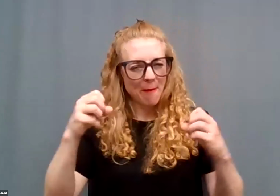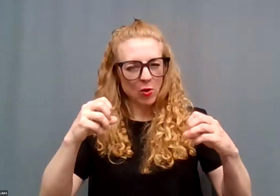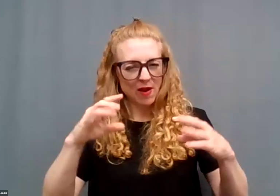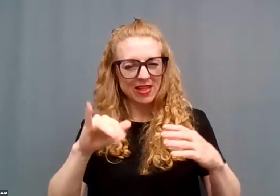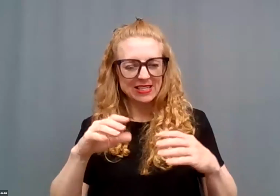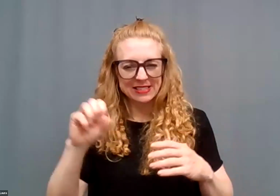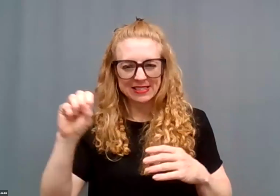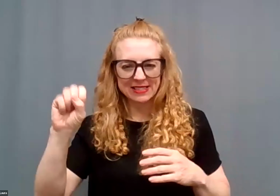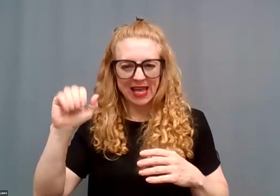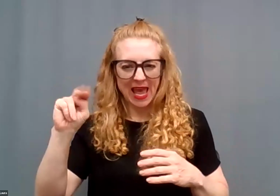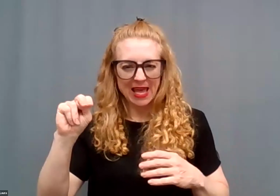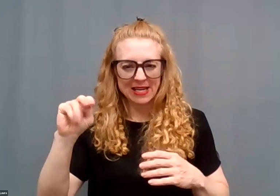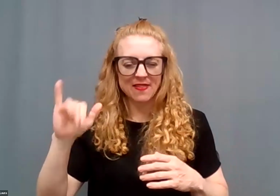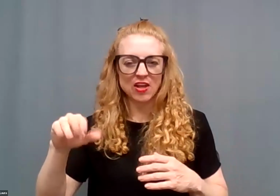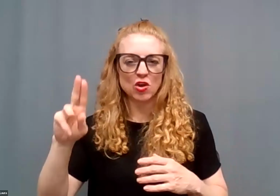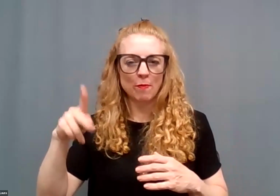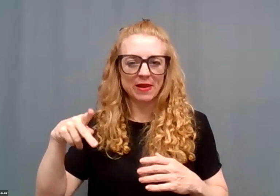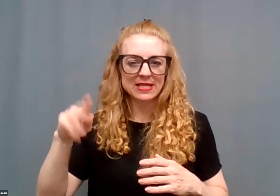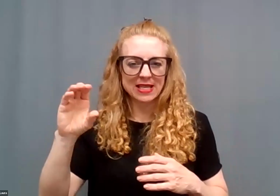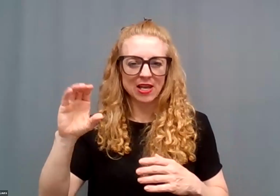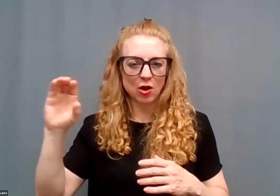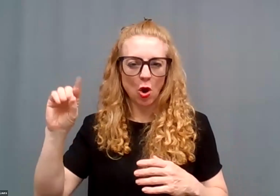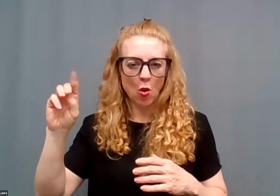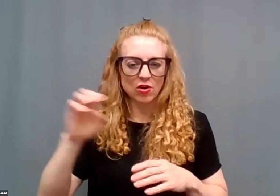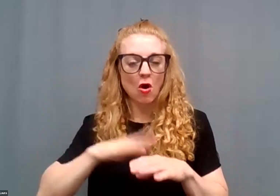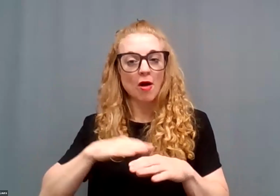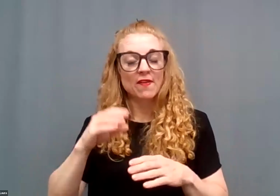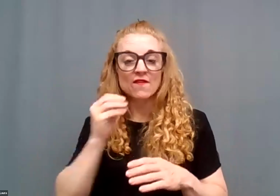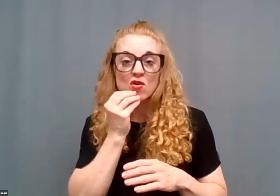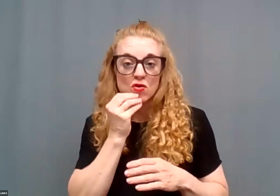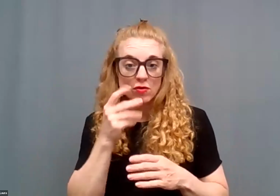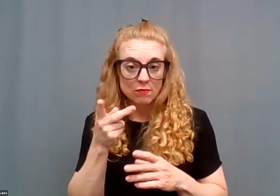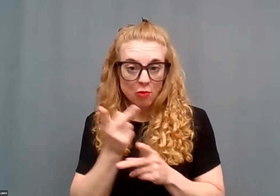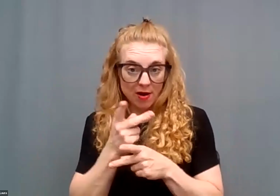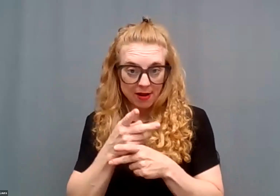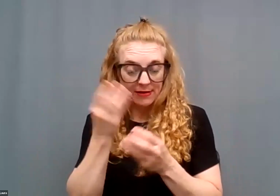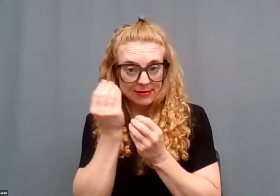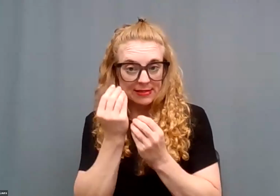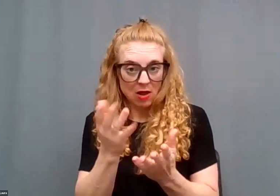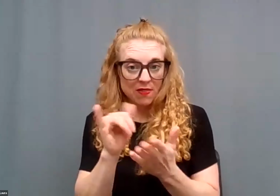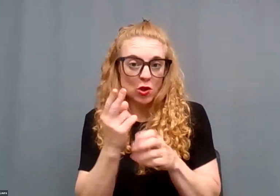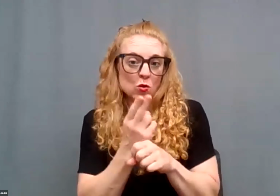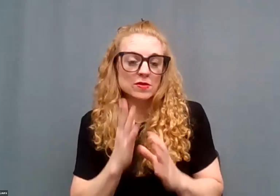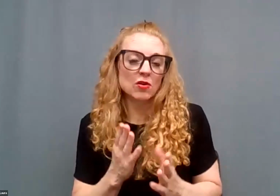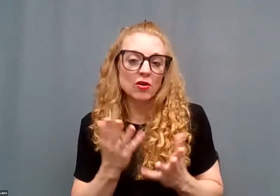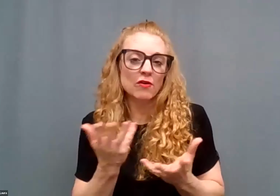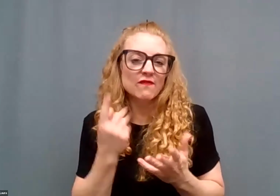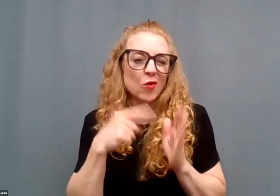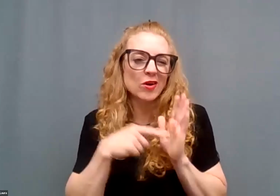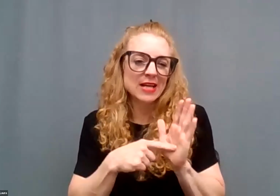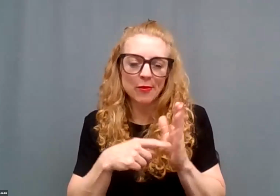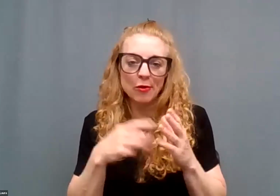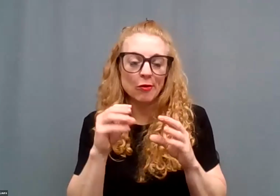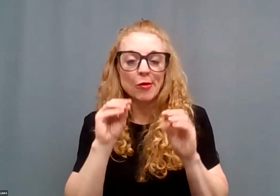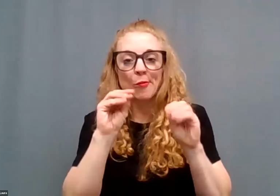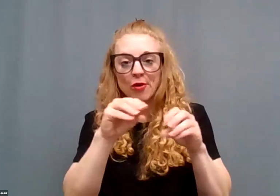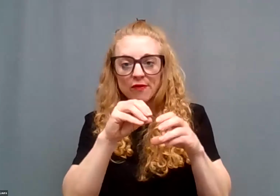UPC code on a food product tell us the user what to for example put food in a microwave and then